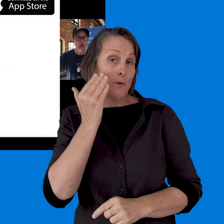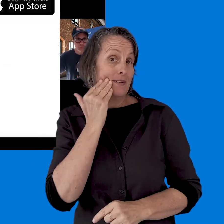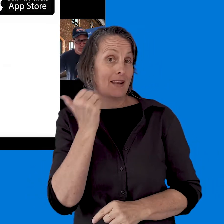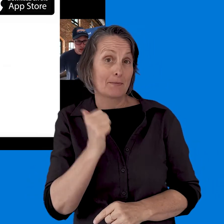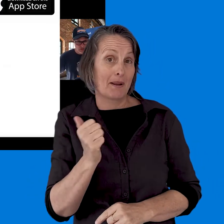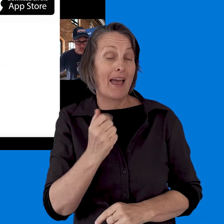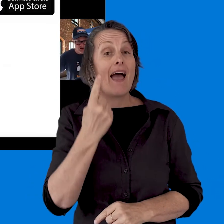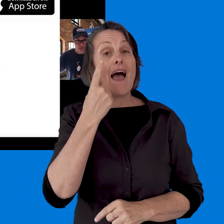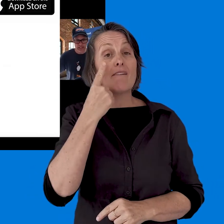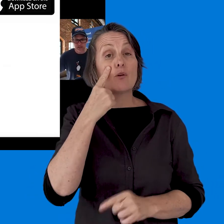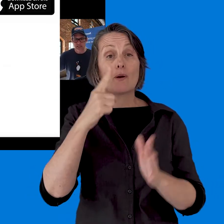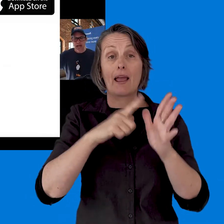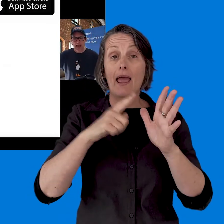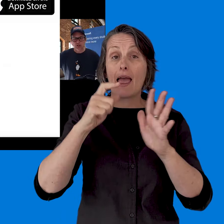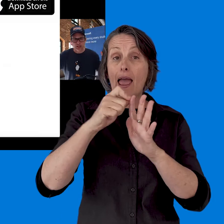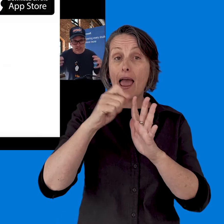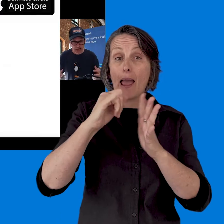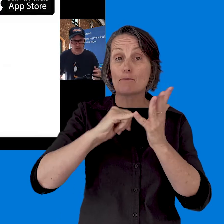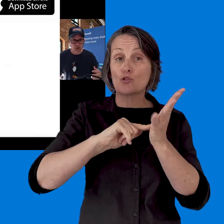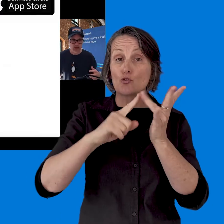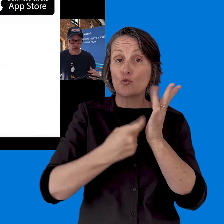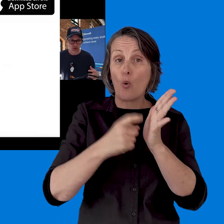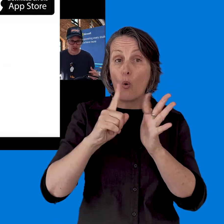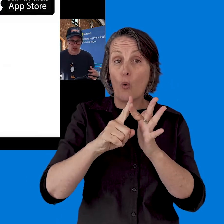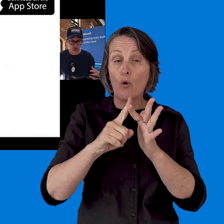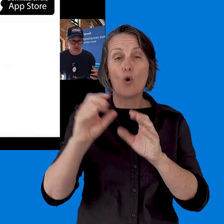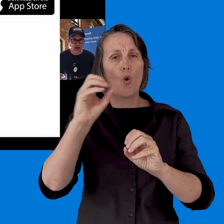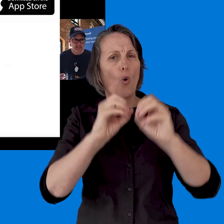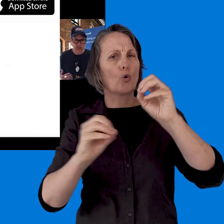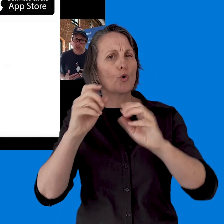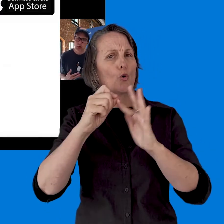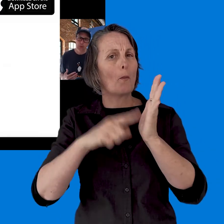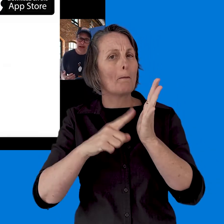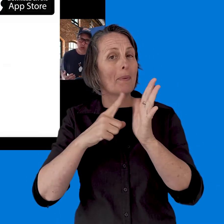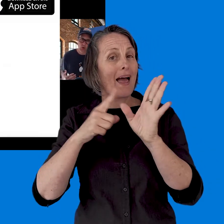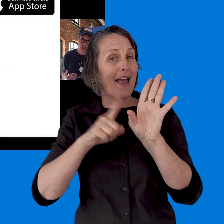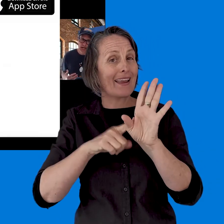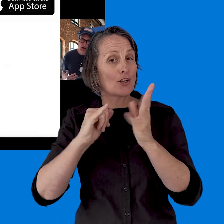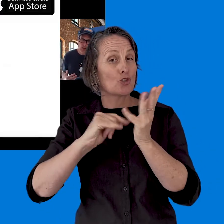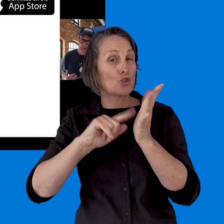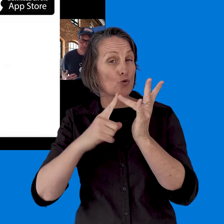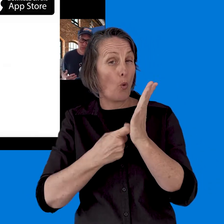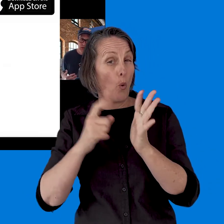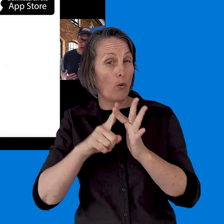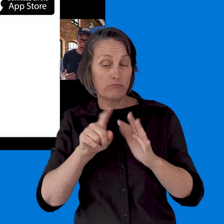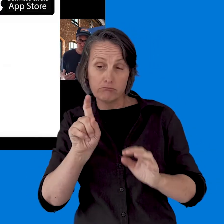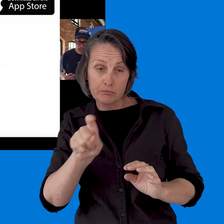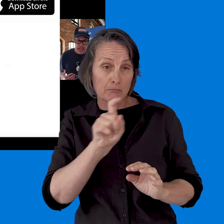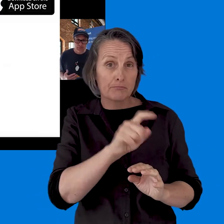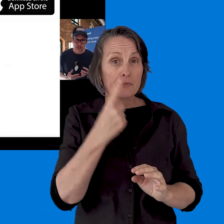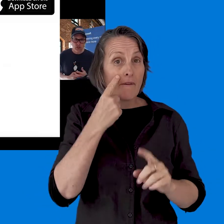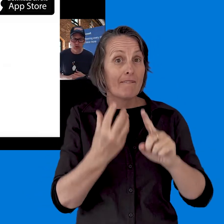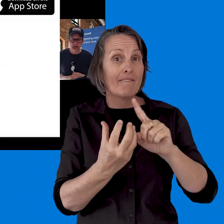Look for a Microsoft Lens and you can download that onto your device. Now you can go back and watch our reading episode